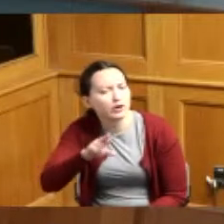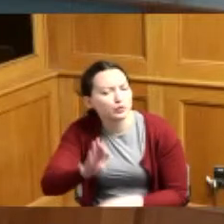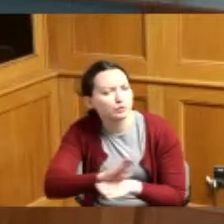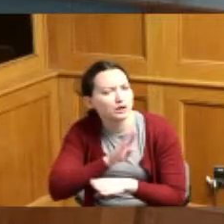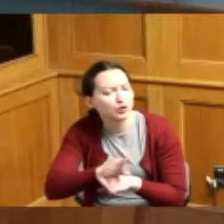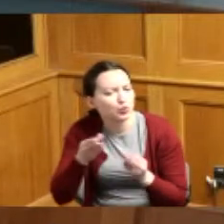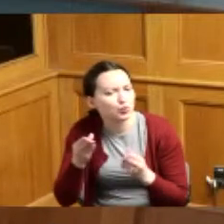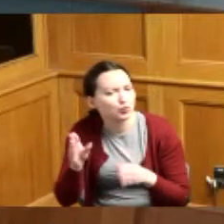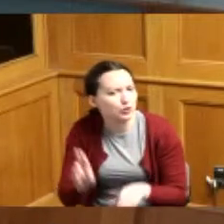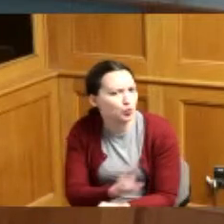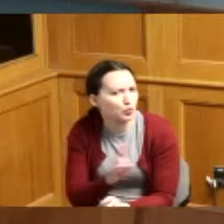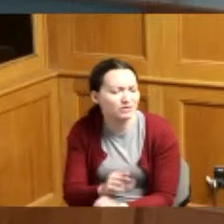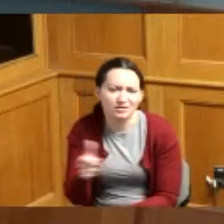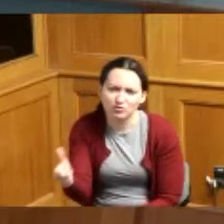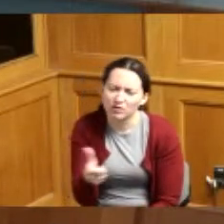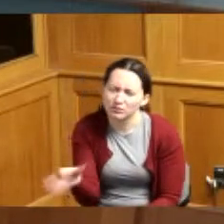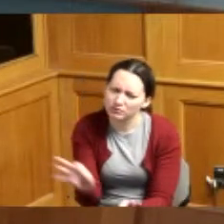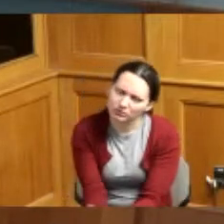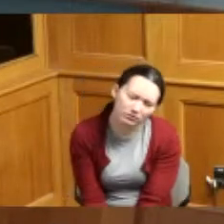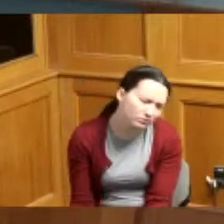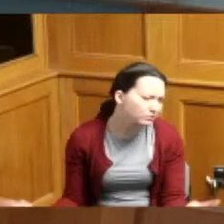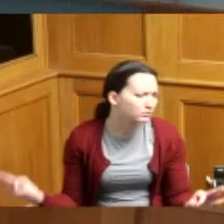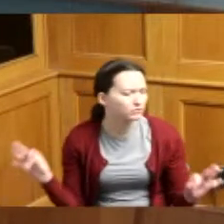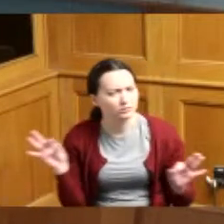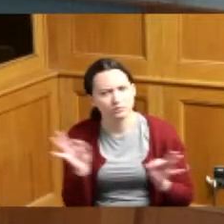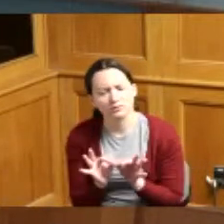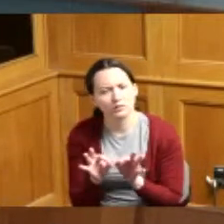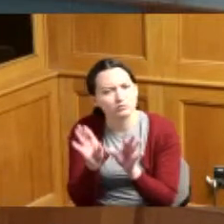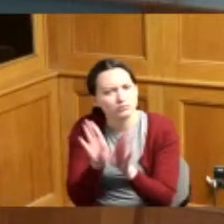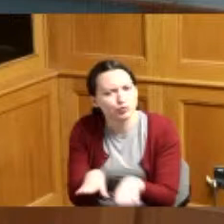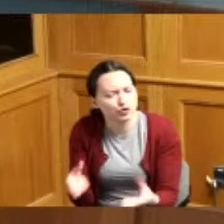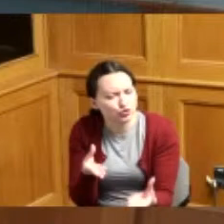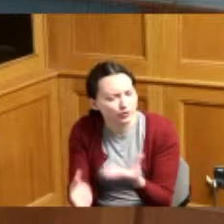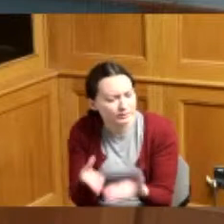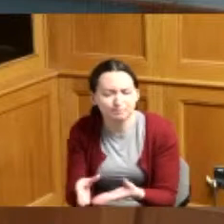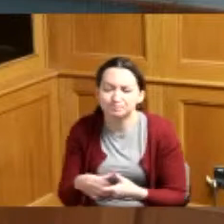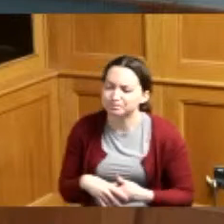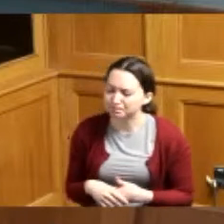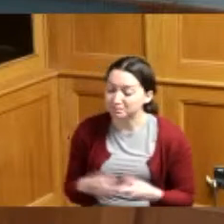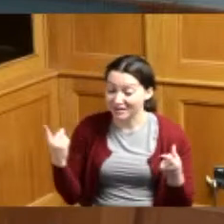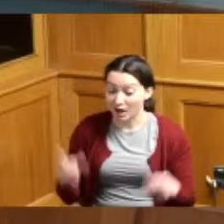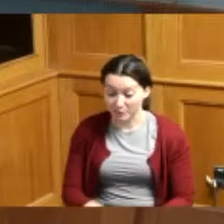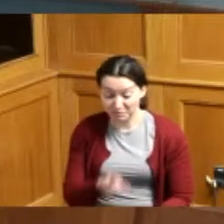transportation is so critical to uh children's services and when they don't when they're not